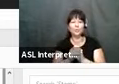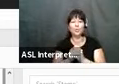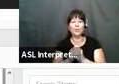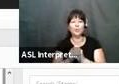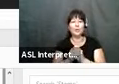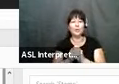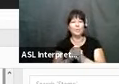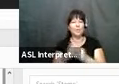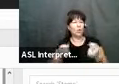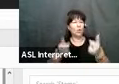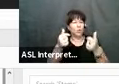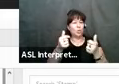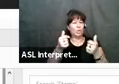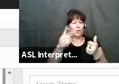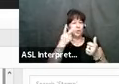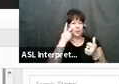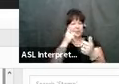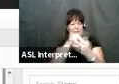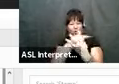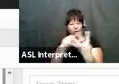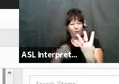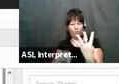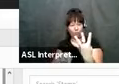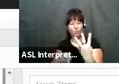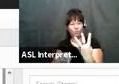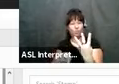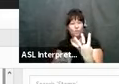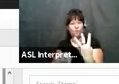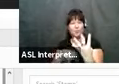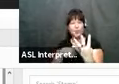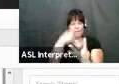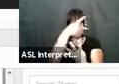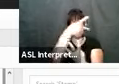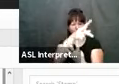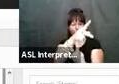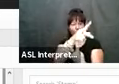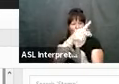consists of four tiers: there is purple for tier one; red for tier